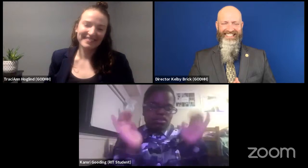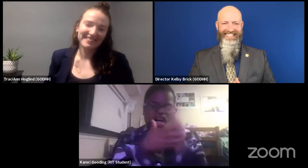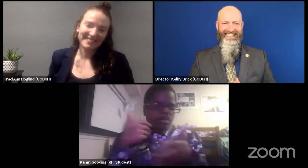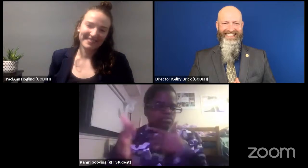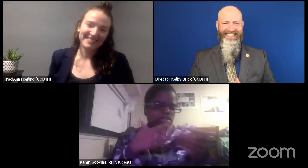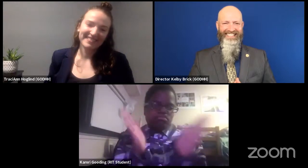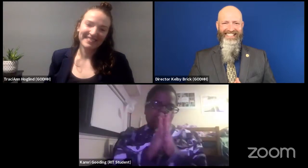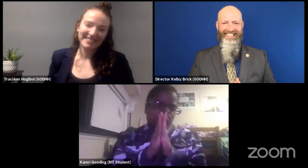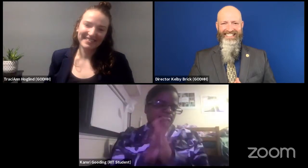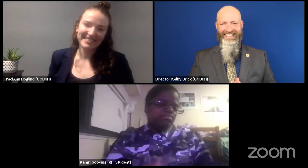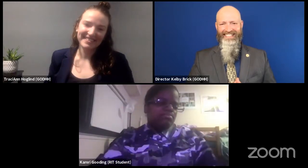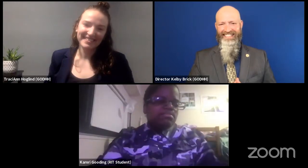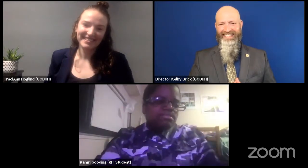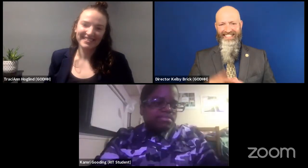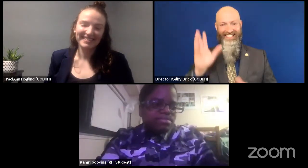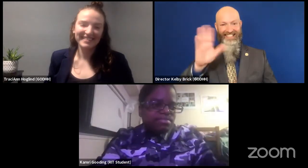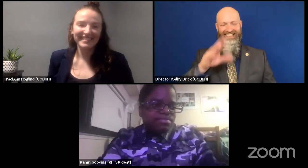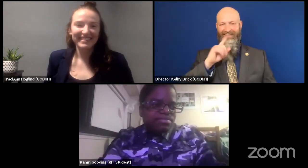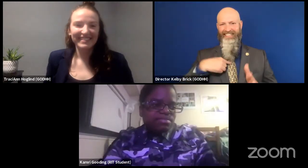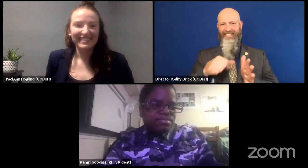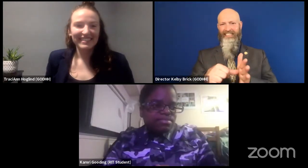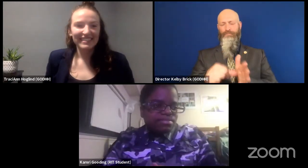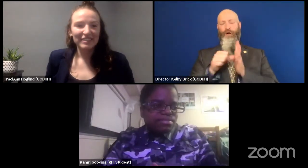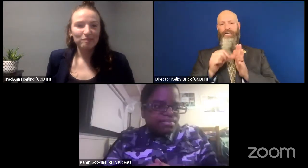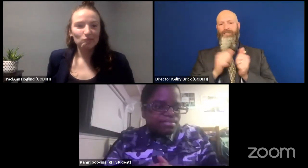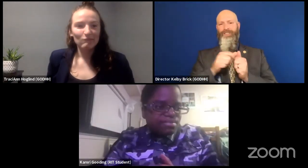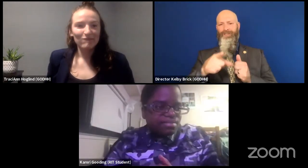really near and dear to me. But graphic design for sure.